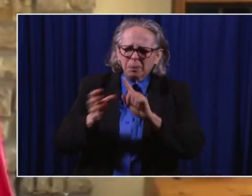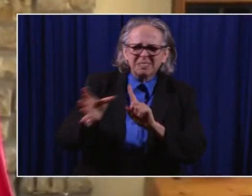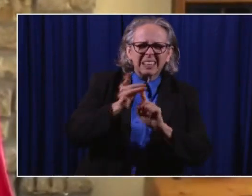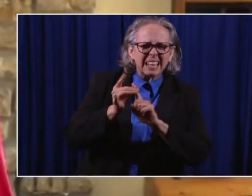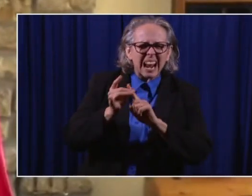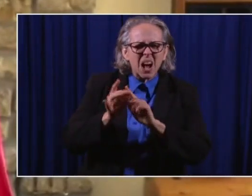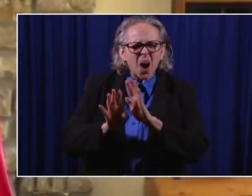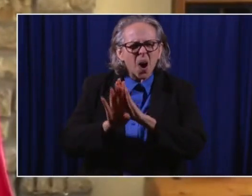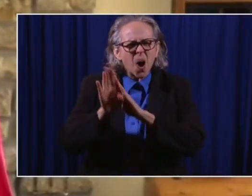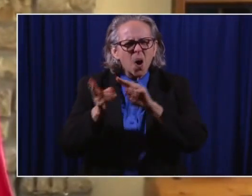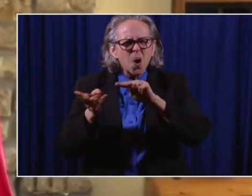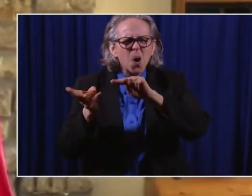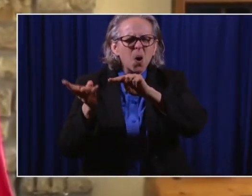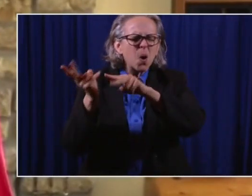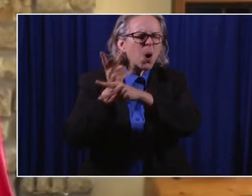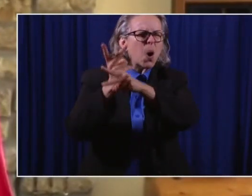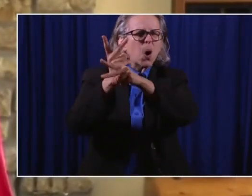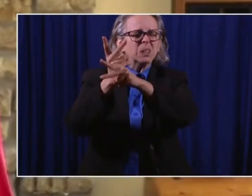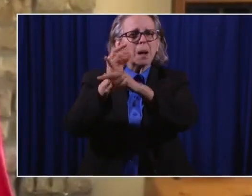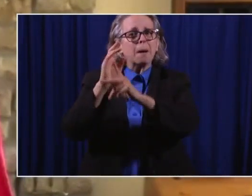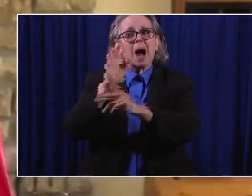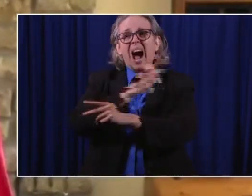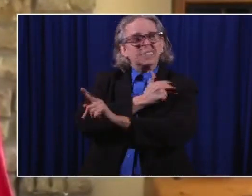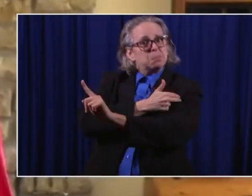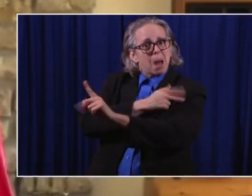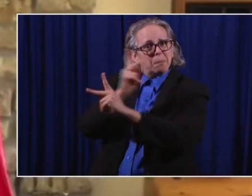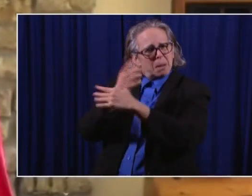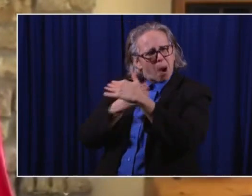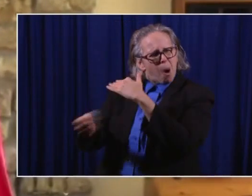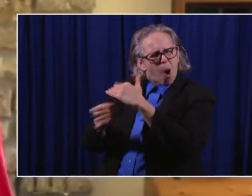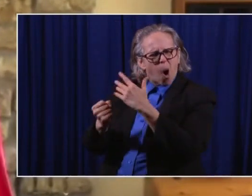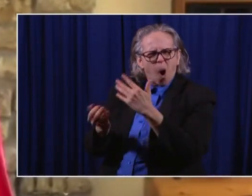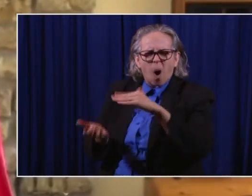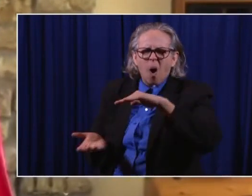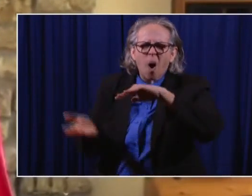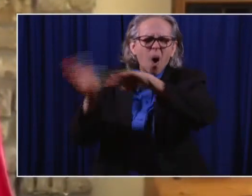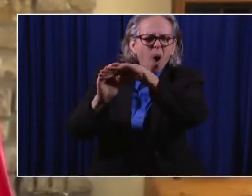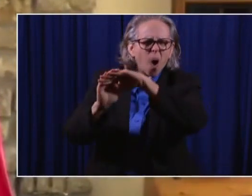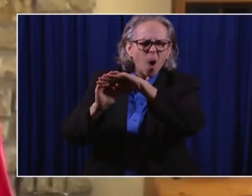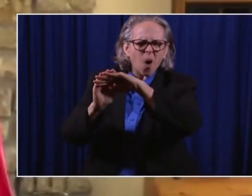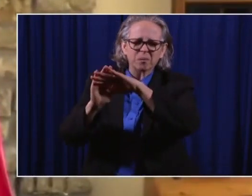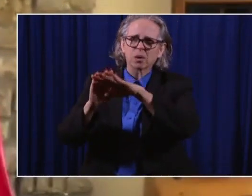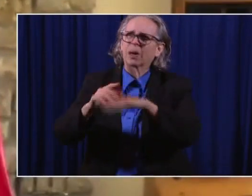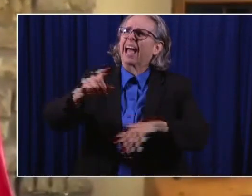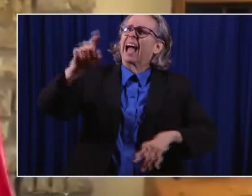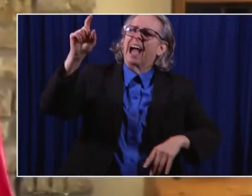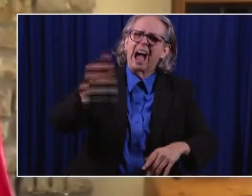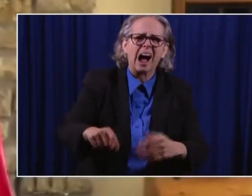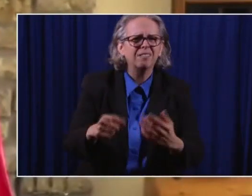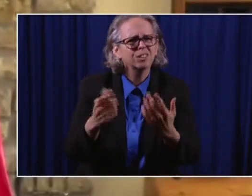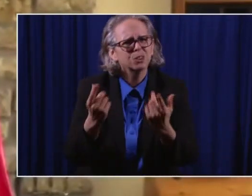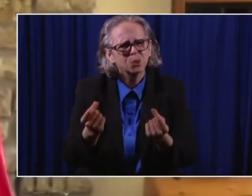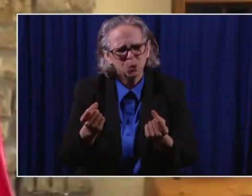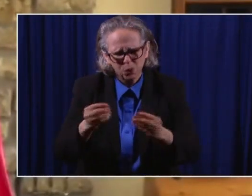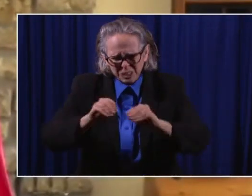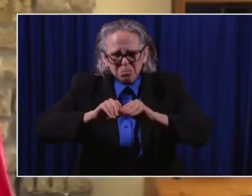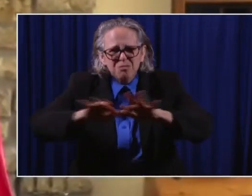SITUATION IN OHIO IS DETERIORATING. WE SEE MORE CASES, MORE AND MORE